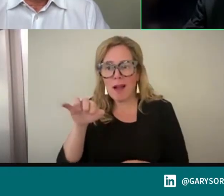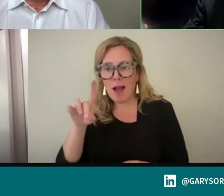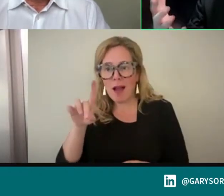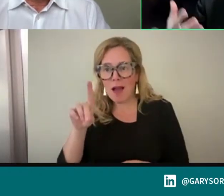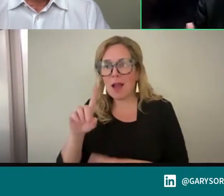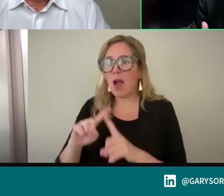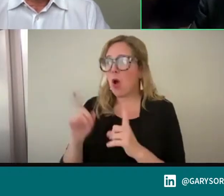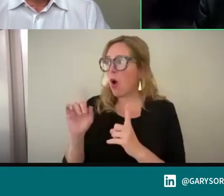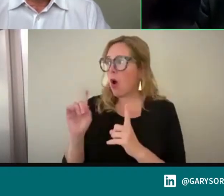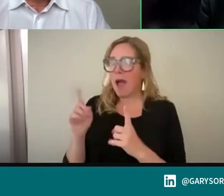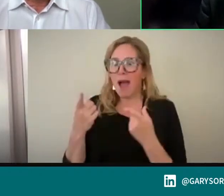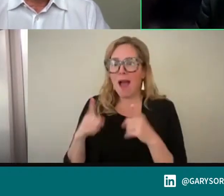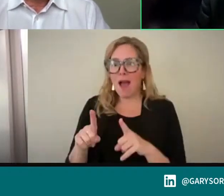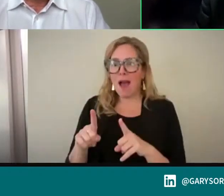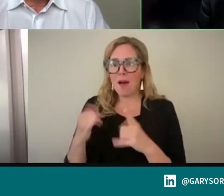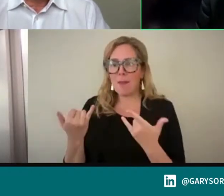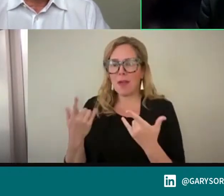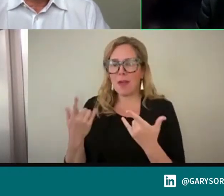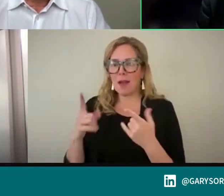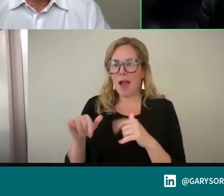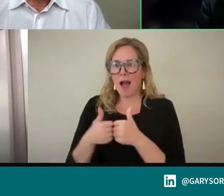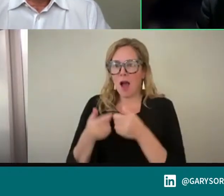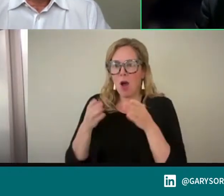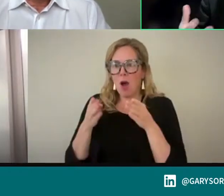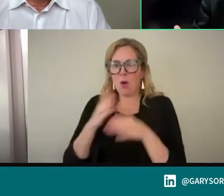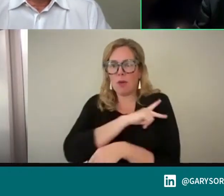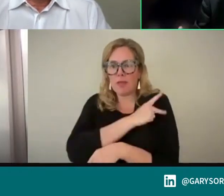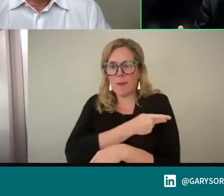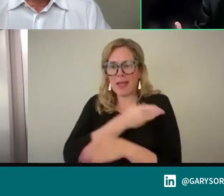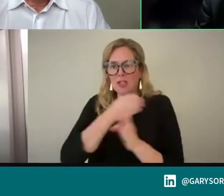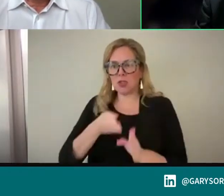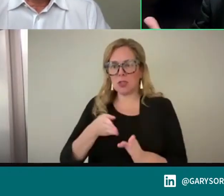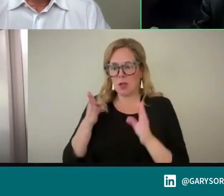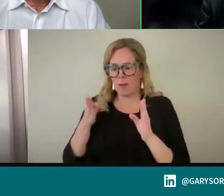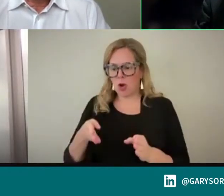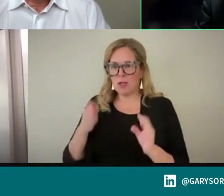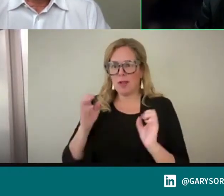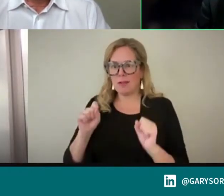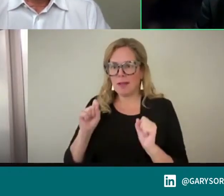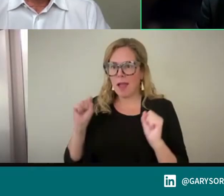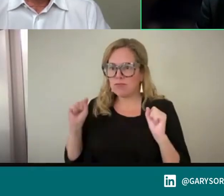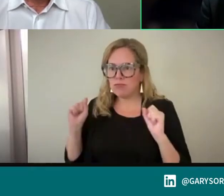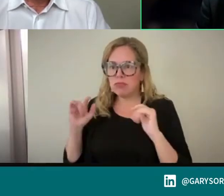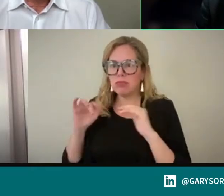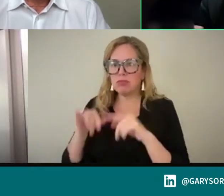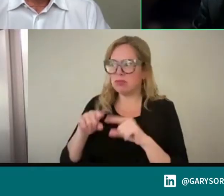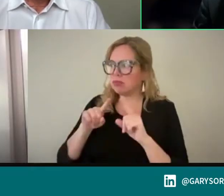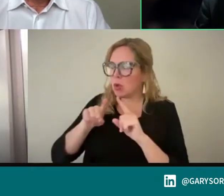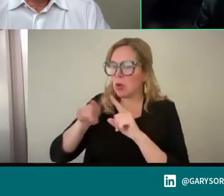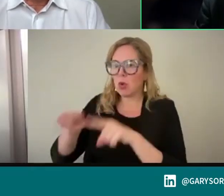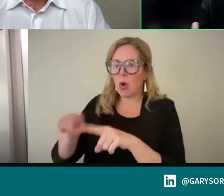a centralized location that can assess people and offer advice. Into the local, I wanna to